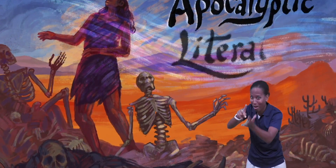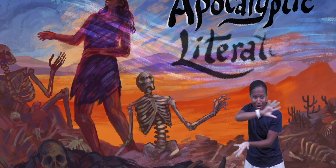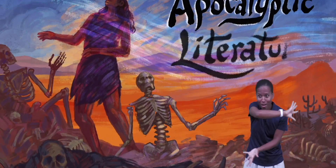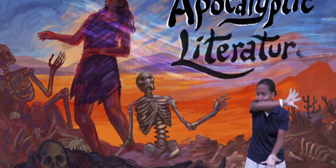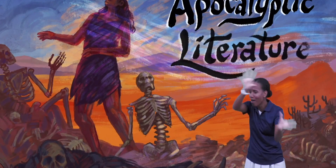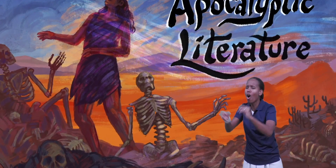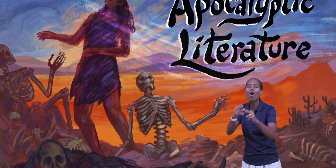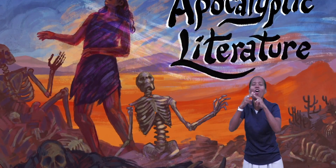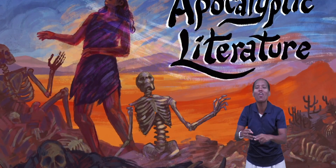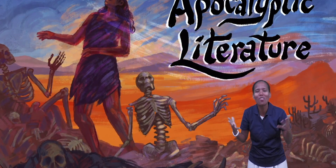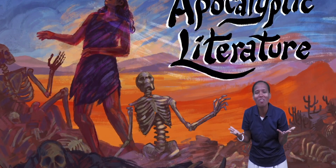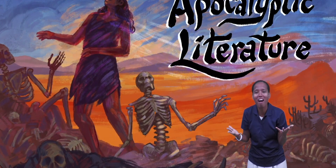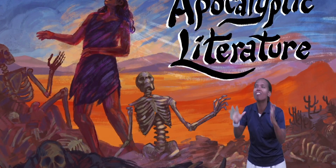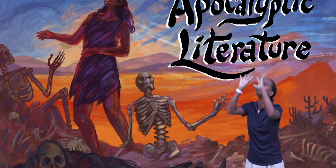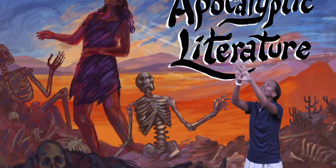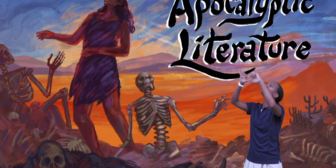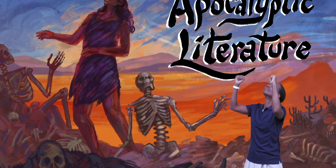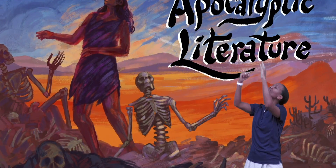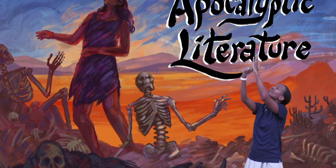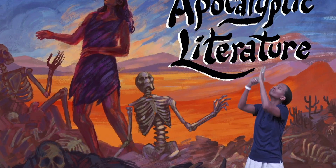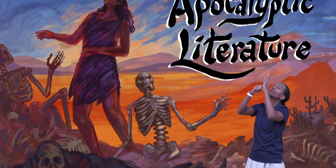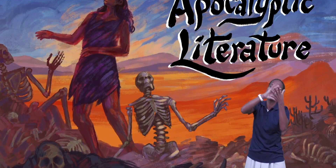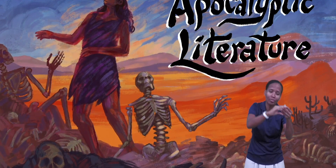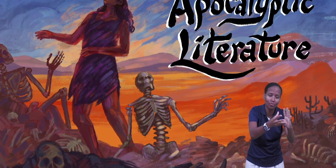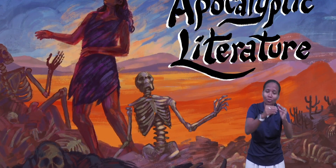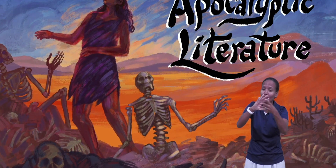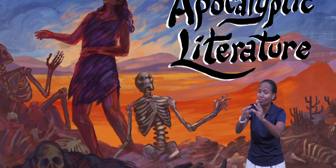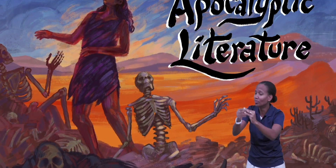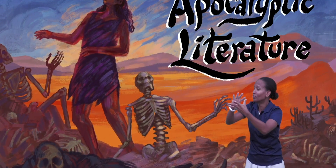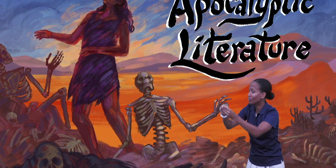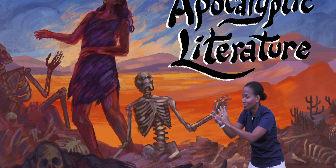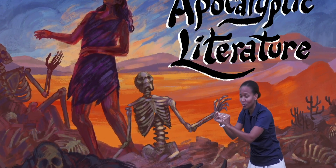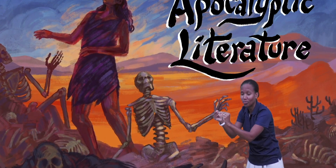People call this apocalyptic literature.